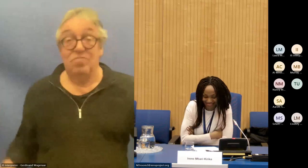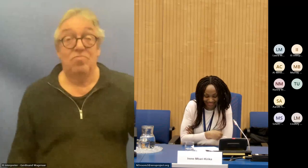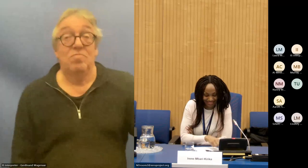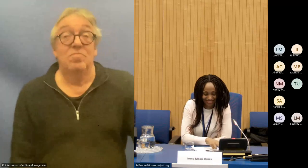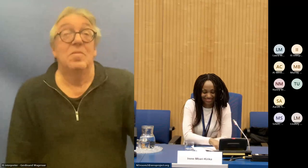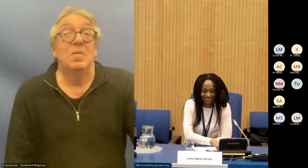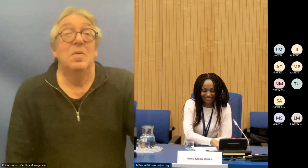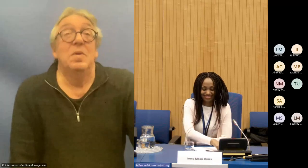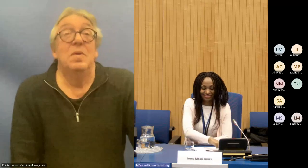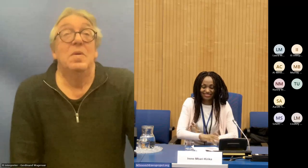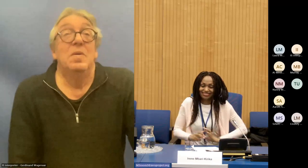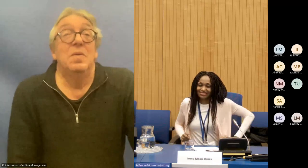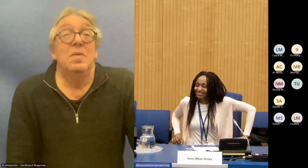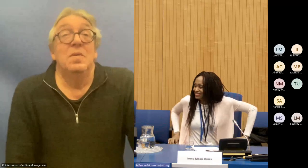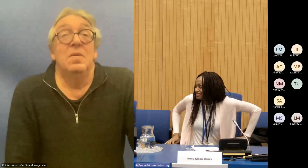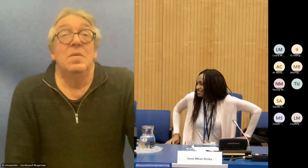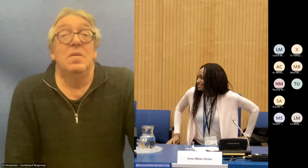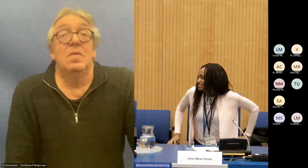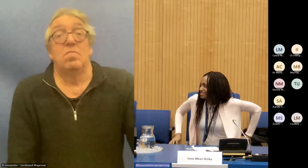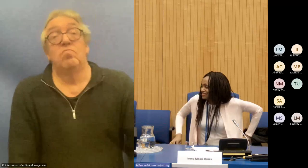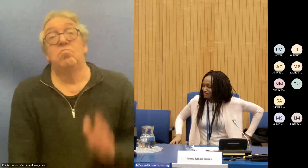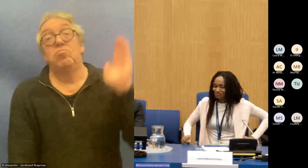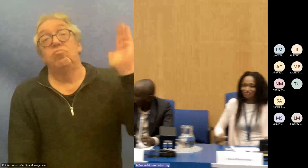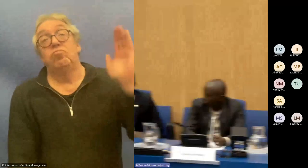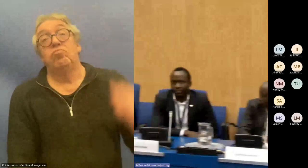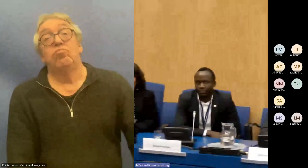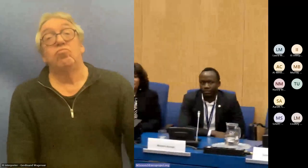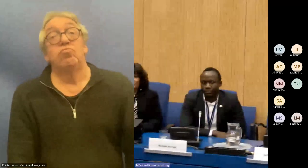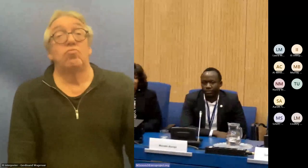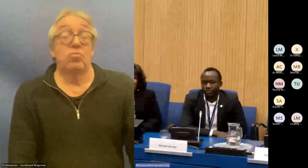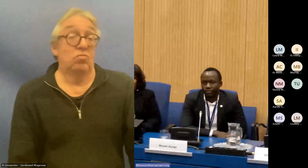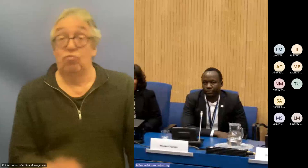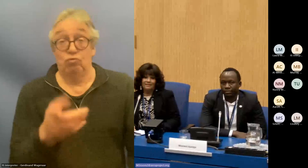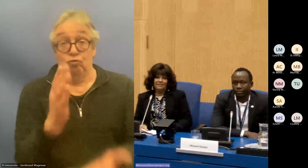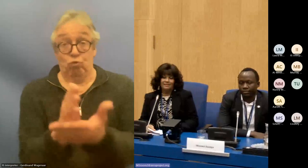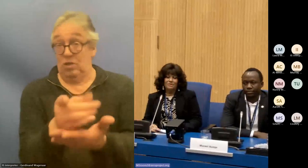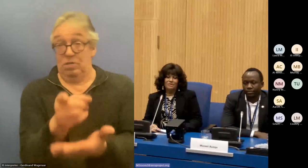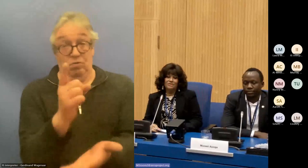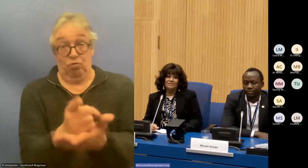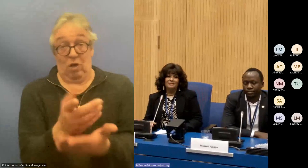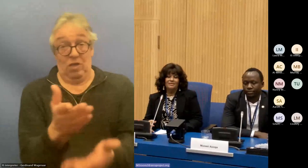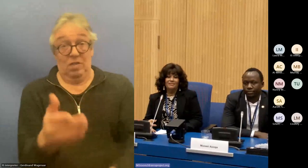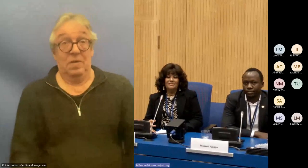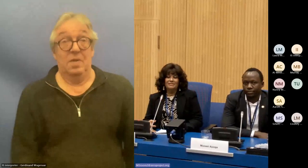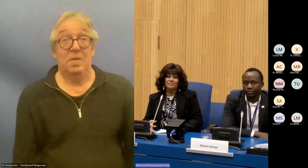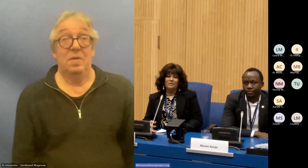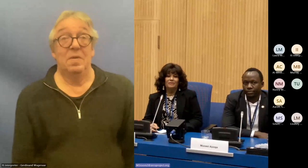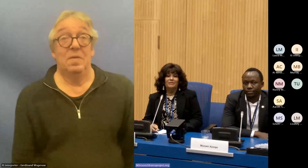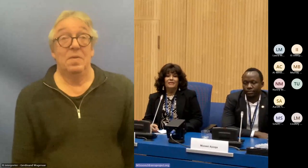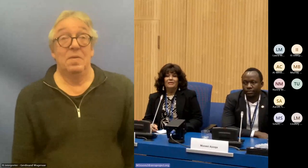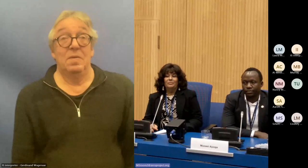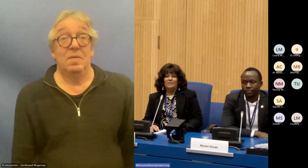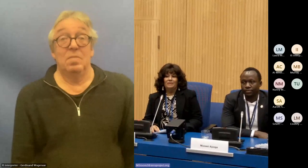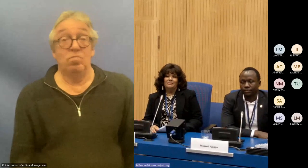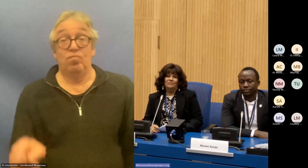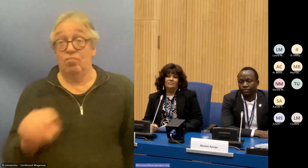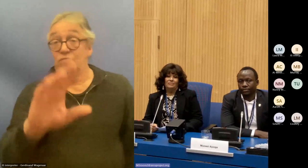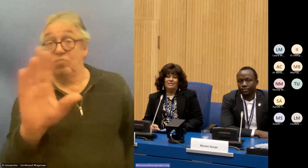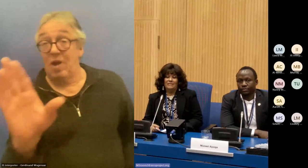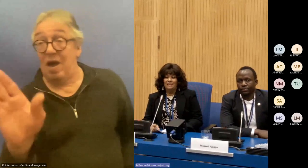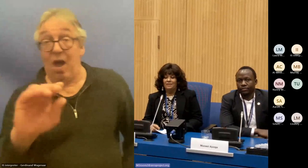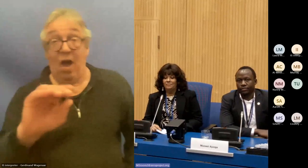You are absolutely right that the conditions are very similar. Because of the